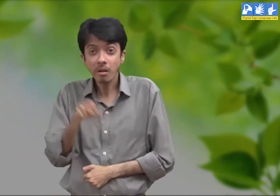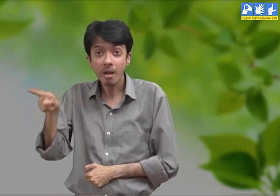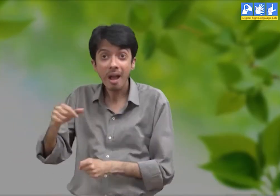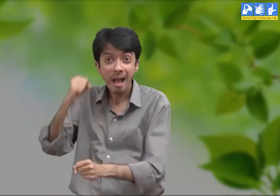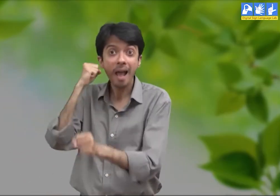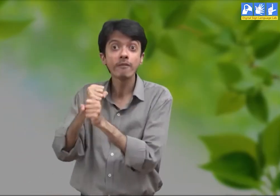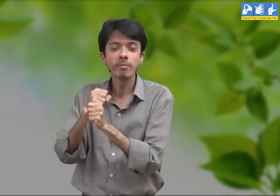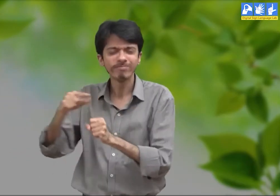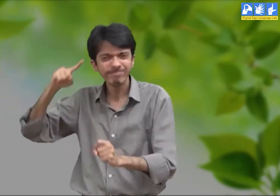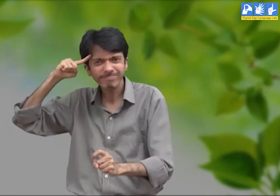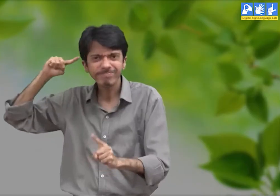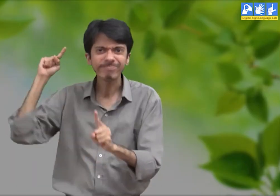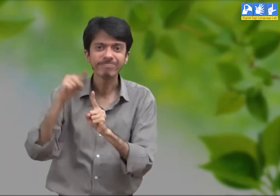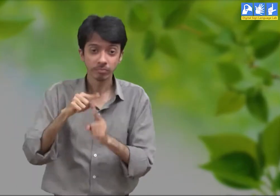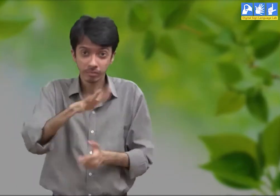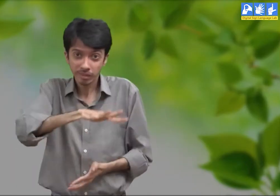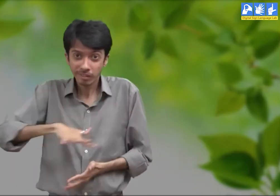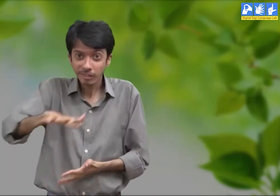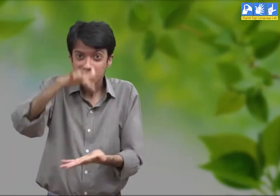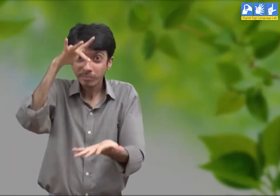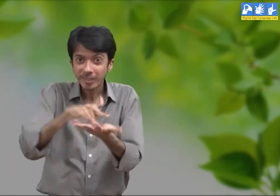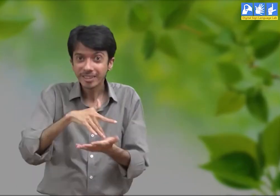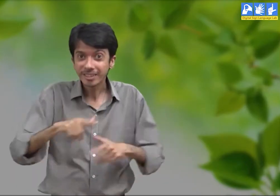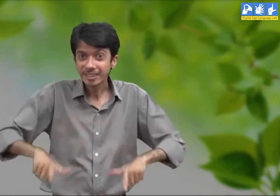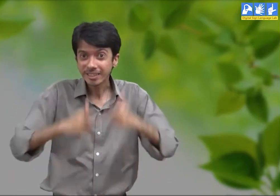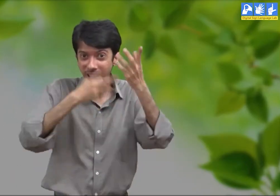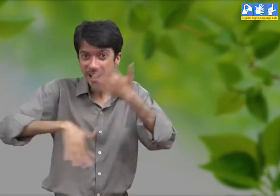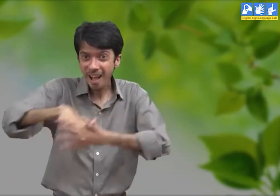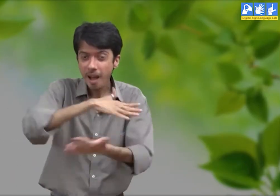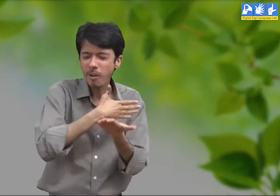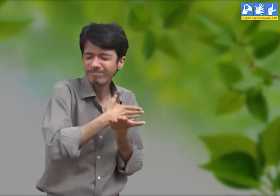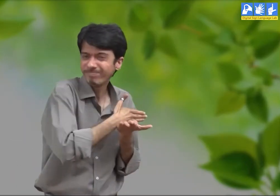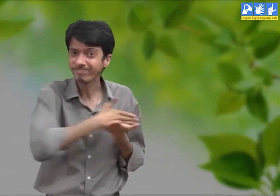The tribals of SInghbhum district of Bihar started the protest